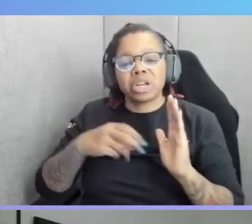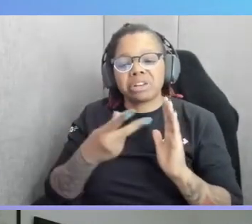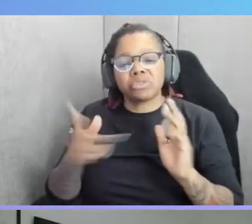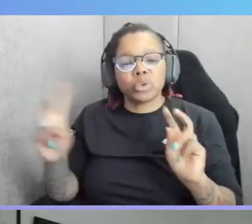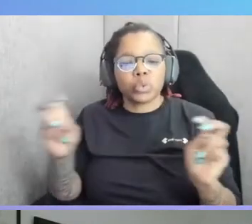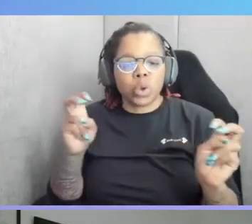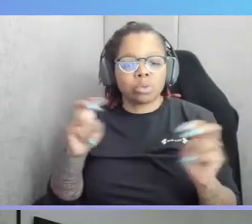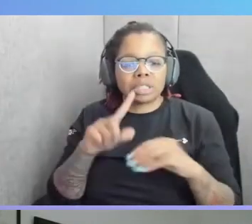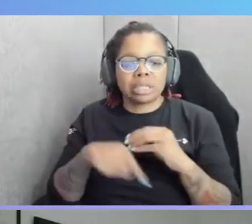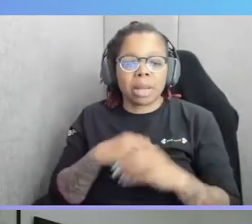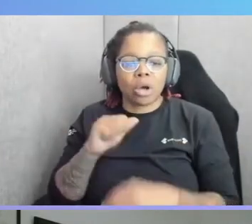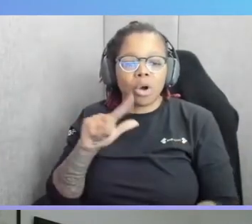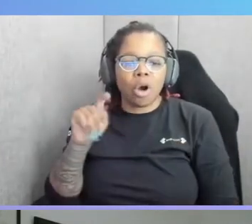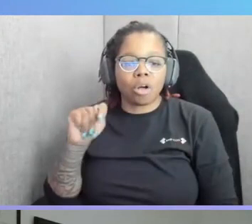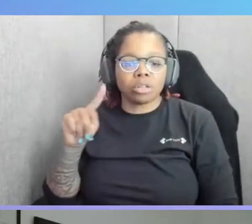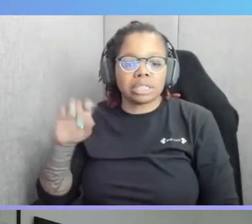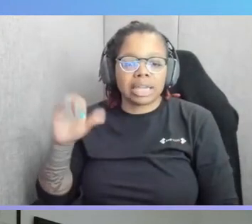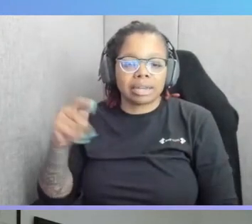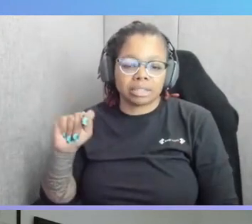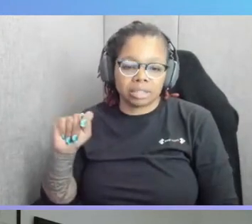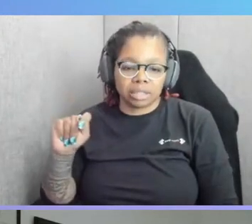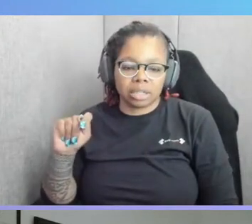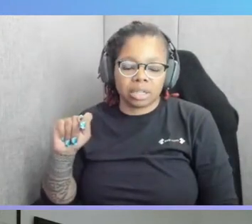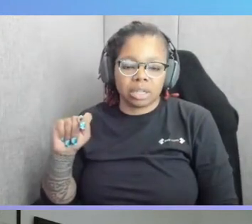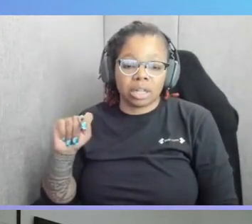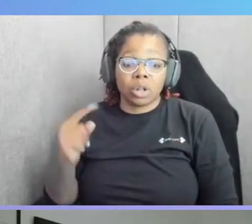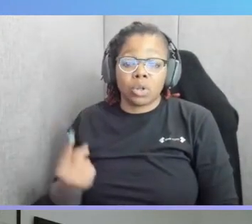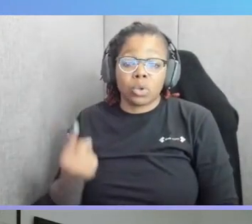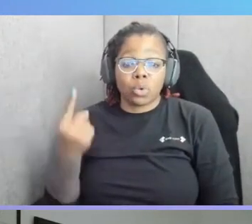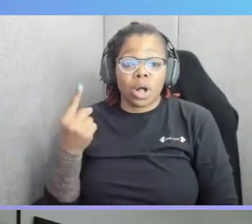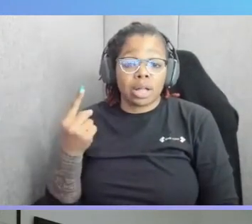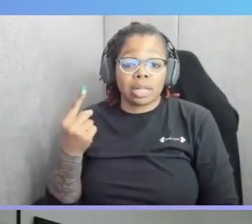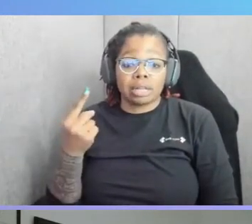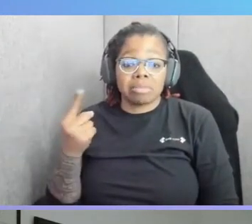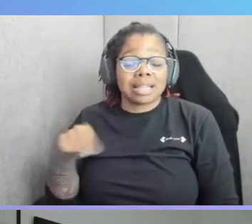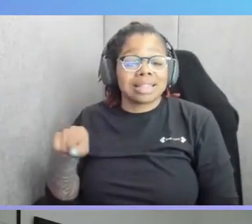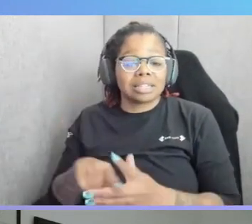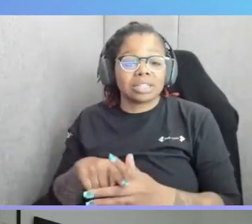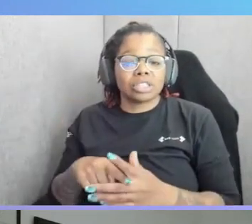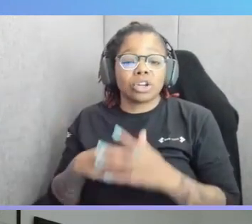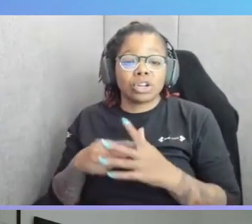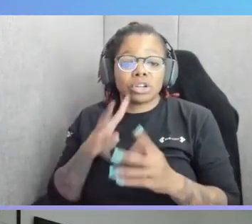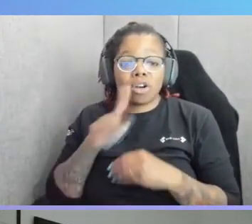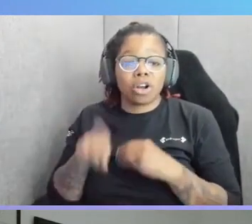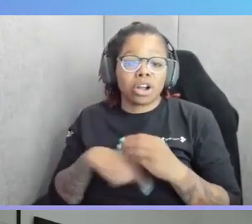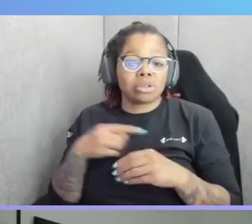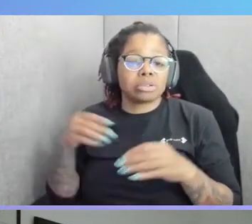about the alt text. Um, one is just they started talking, we started getting into those details, and one person just